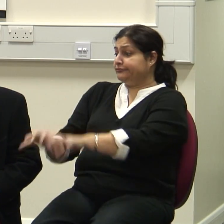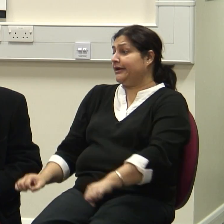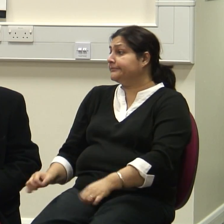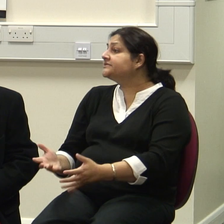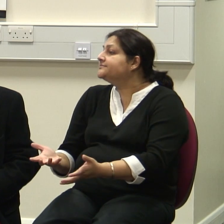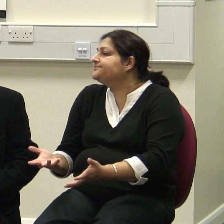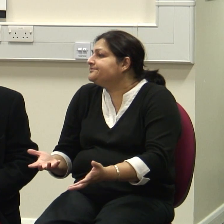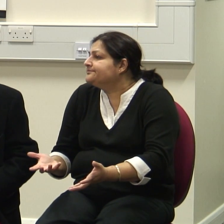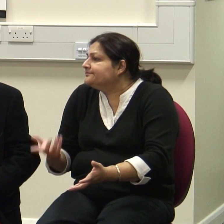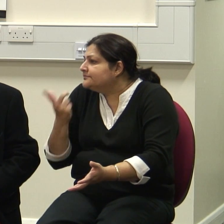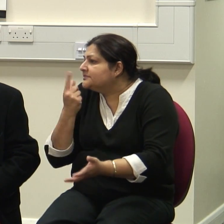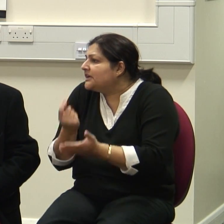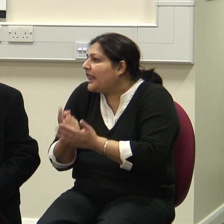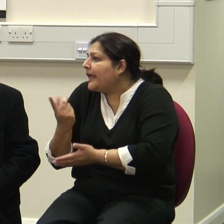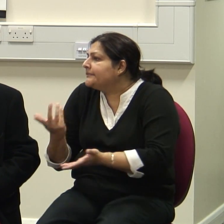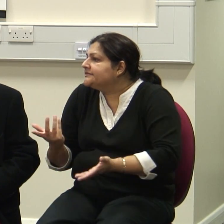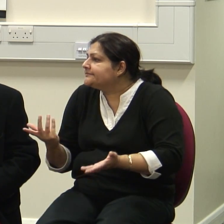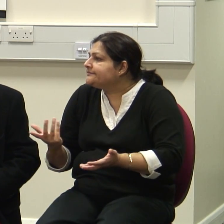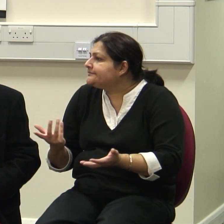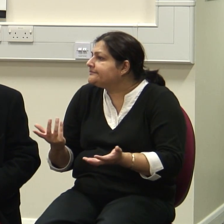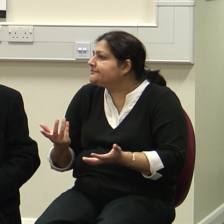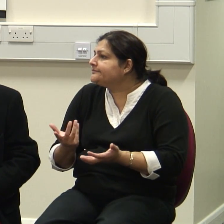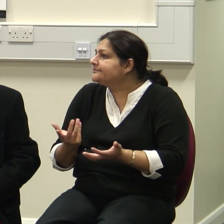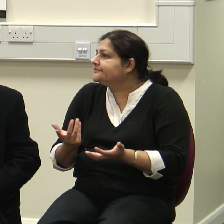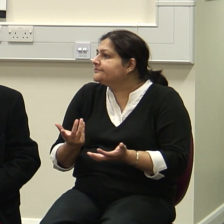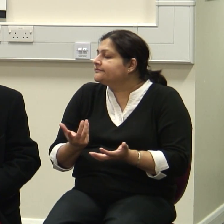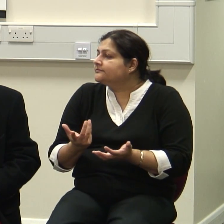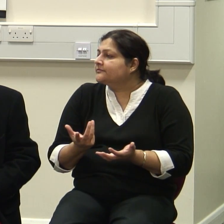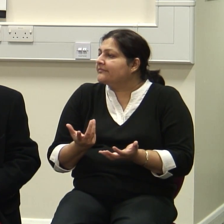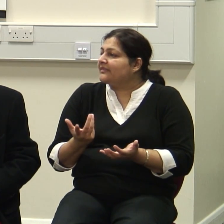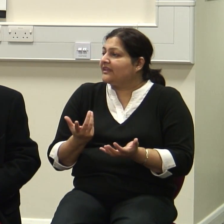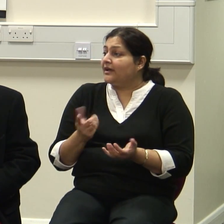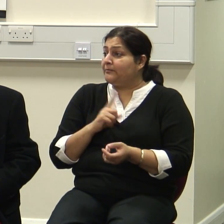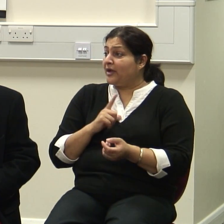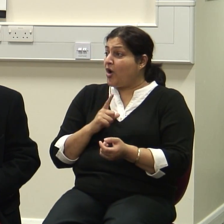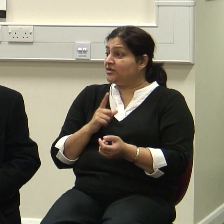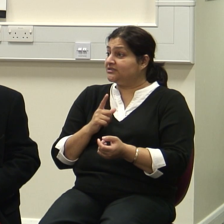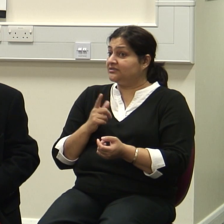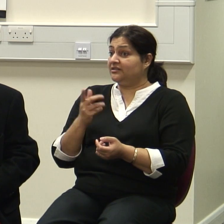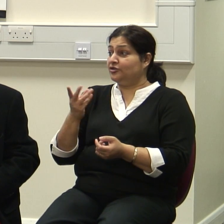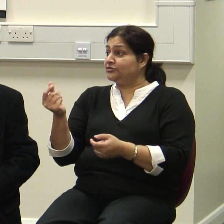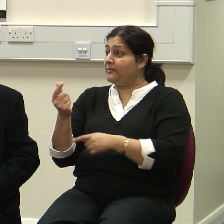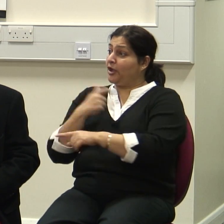… Again, it comes down to the human being, I mean, there are good human beings and there